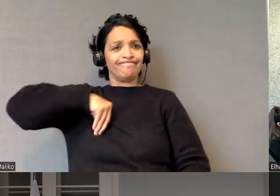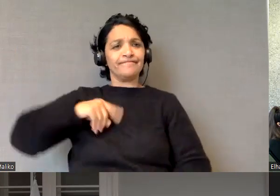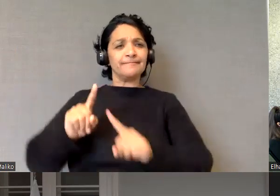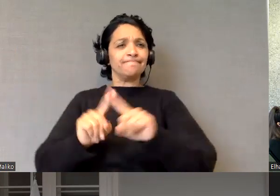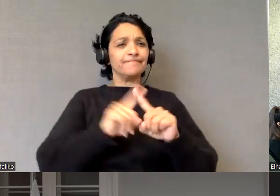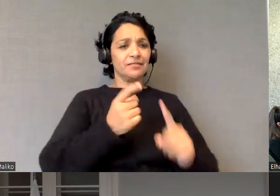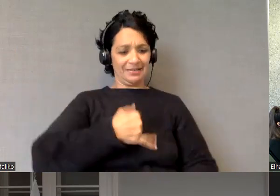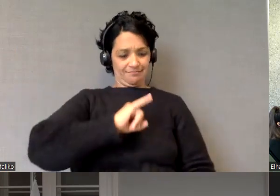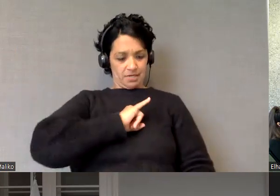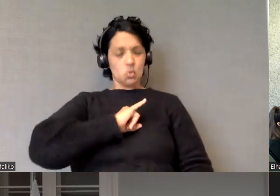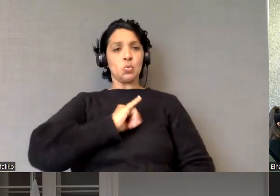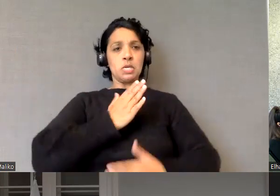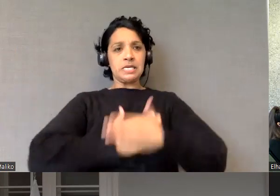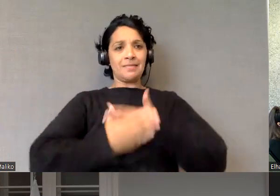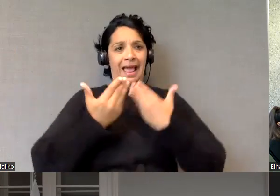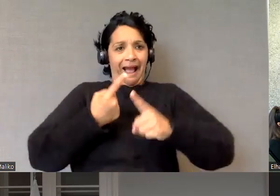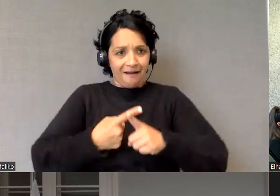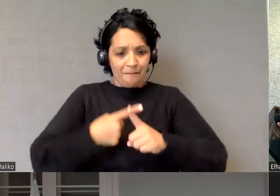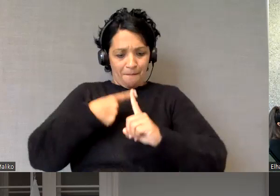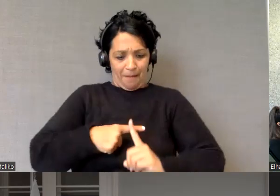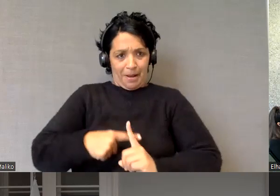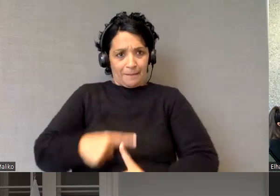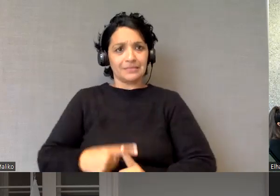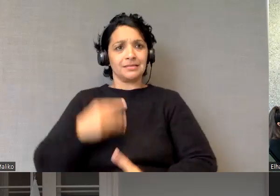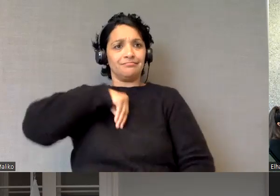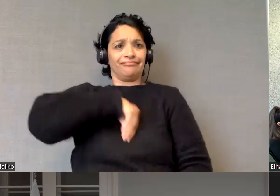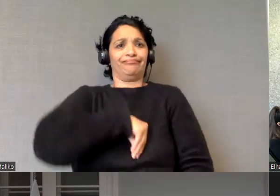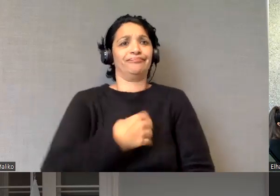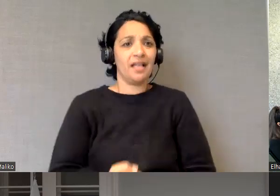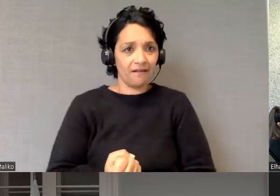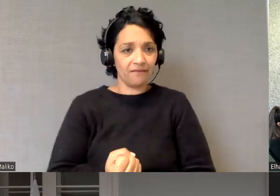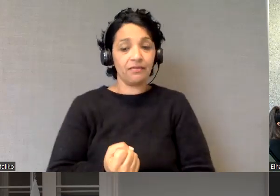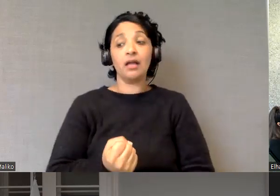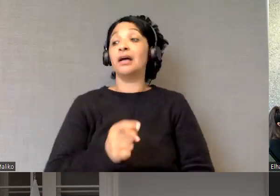a disability on top of that is a compounding discrimination, which creates additional,